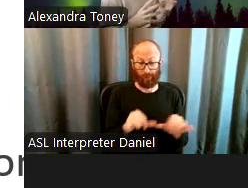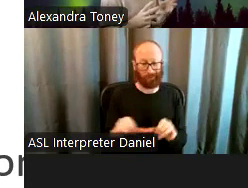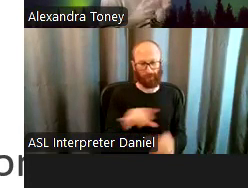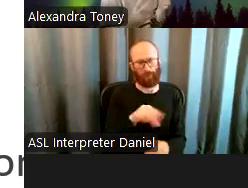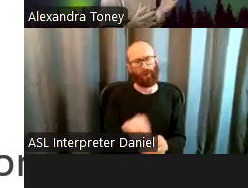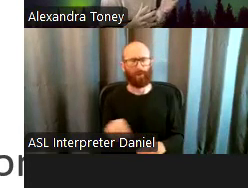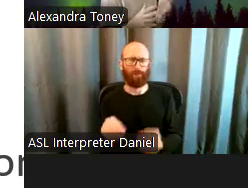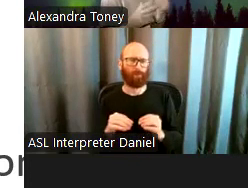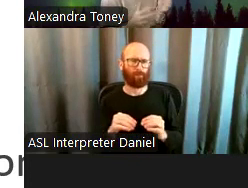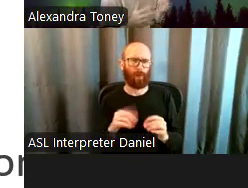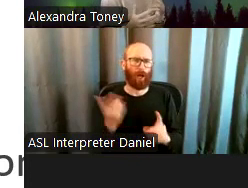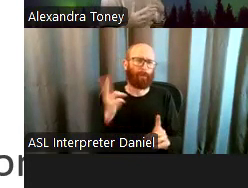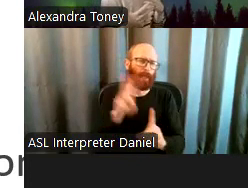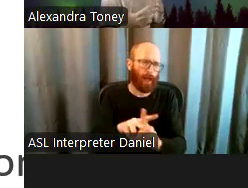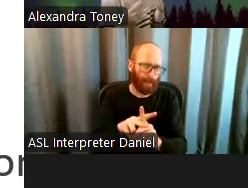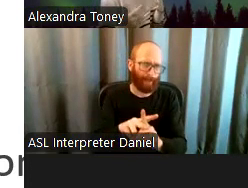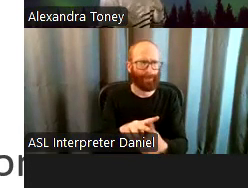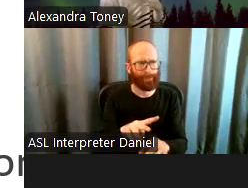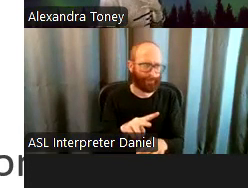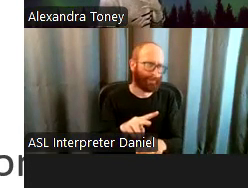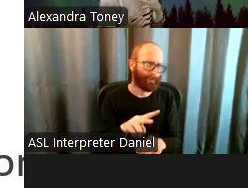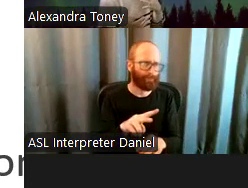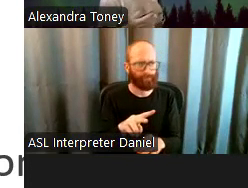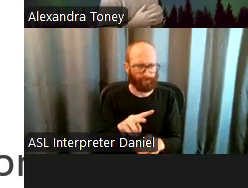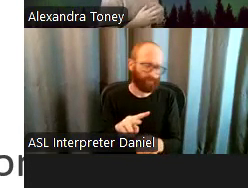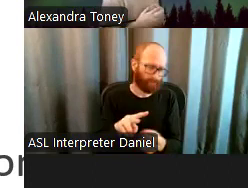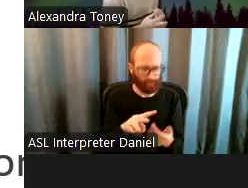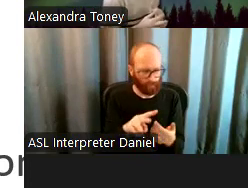like framework at a different level of depth, breadth and complexity. So maybe